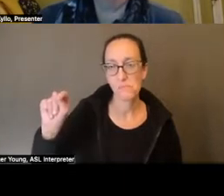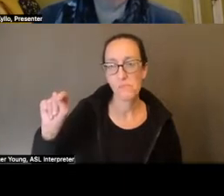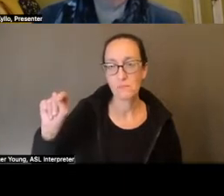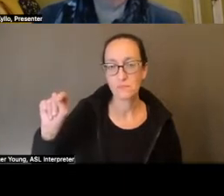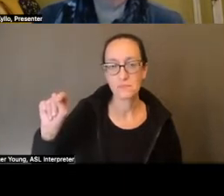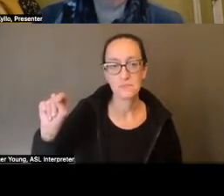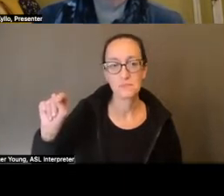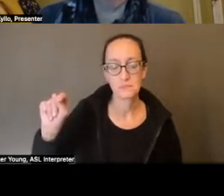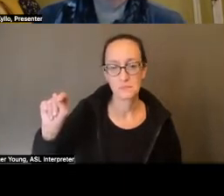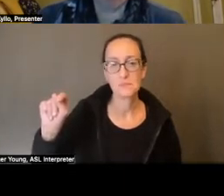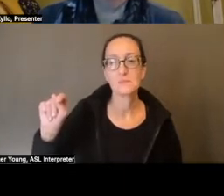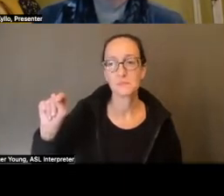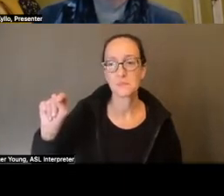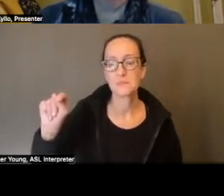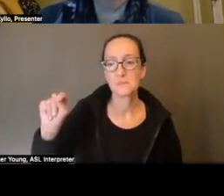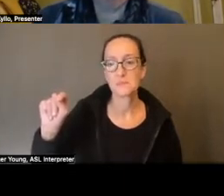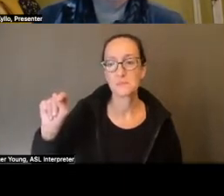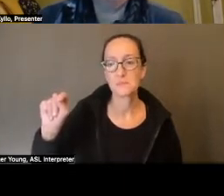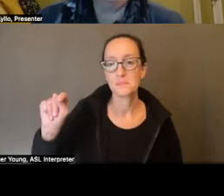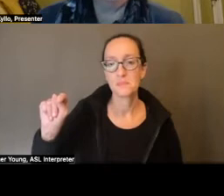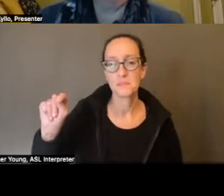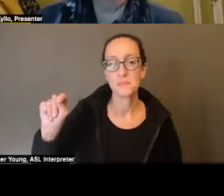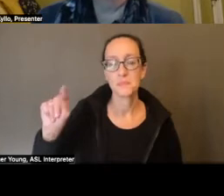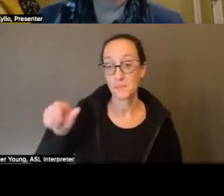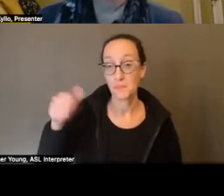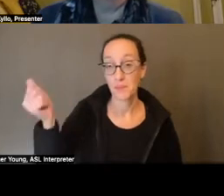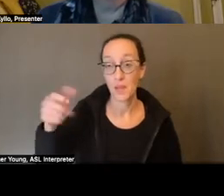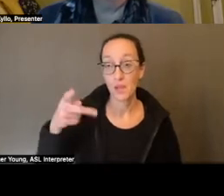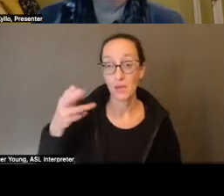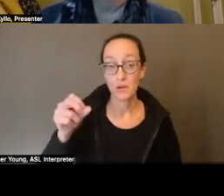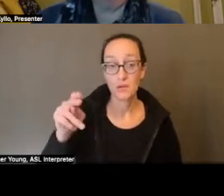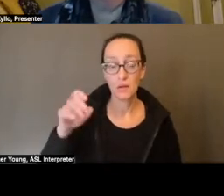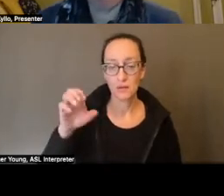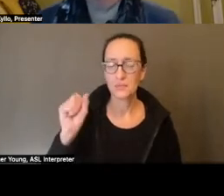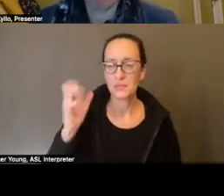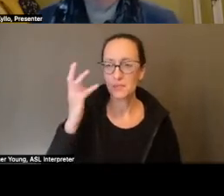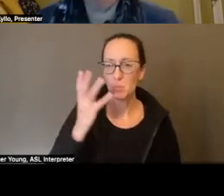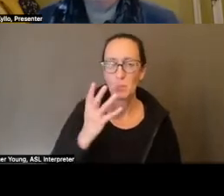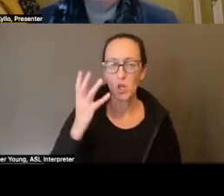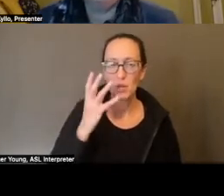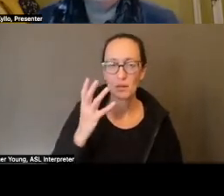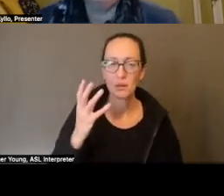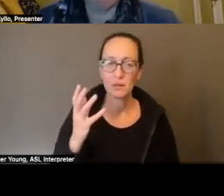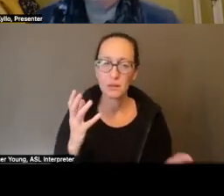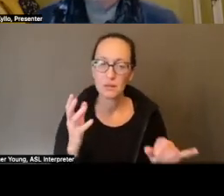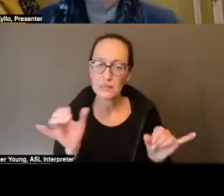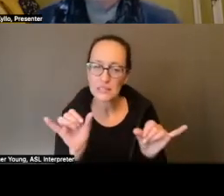And then there are also phonemes that look different on the mouth but they have the same handshape.